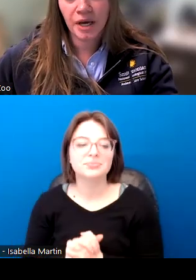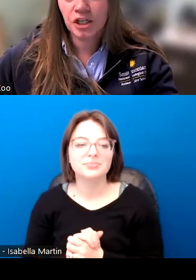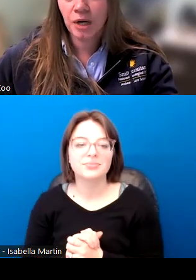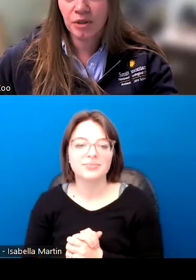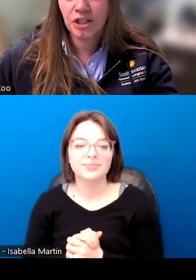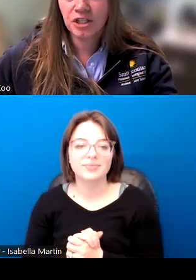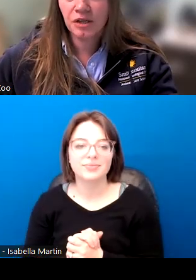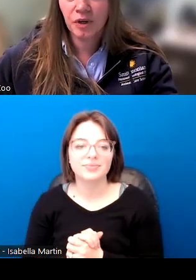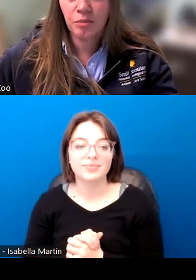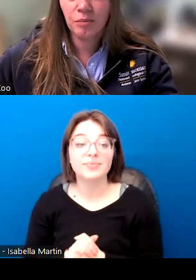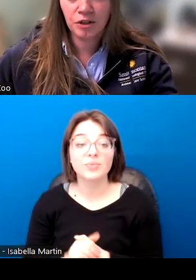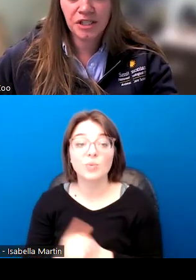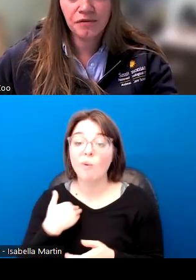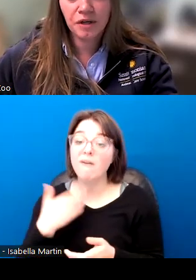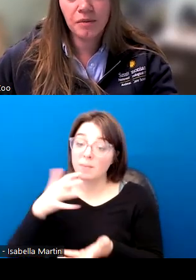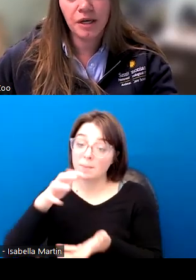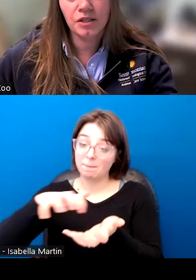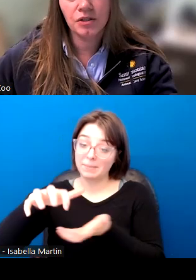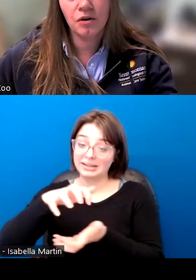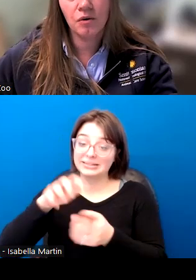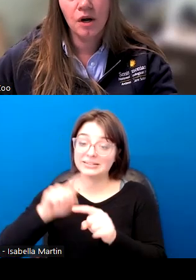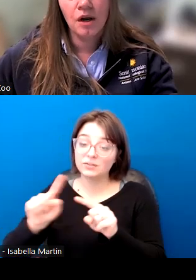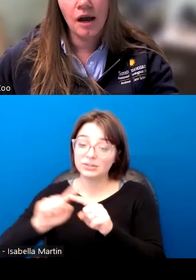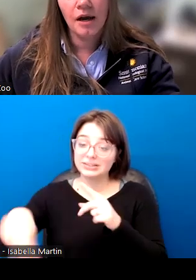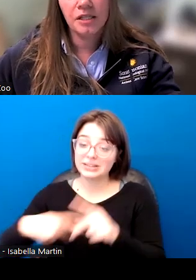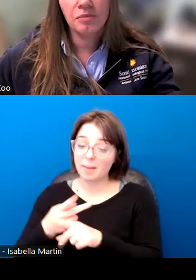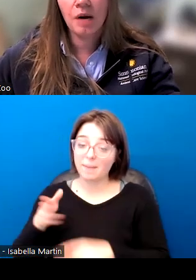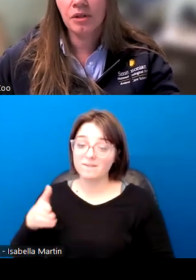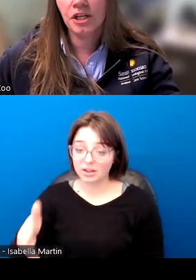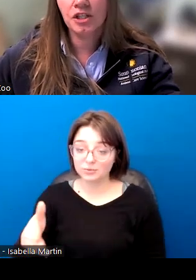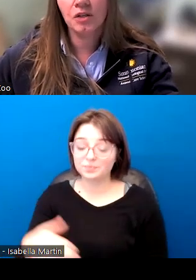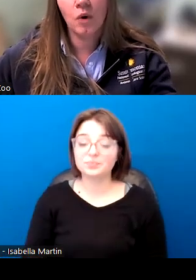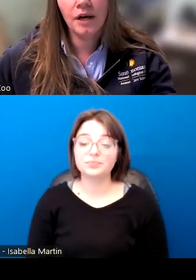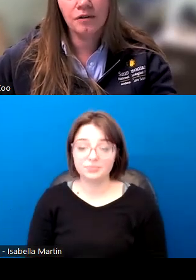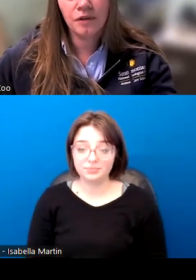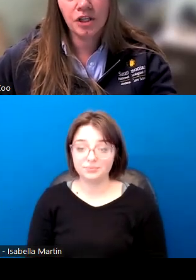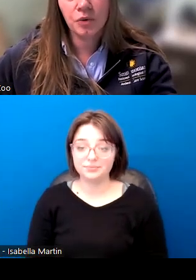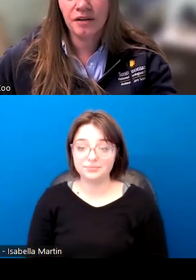managed populations that we are purchasing from and so as populations in the wild fluctuating